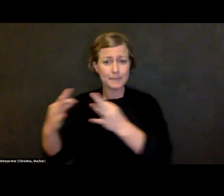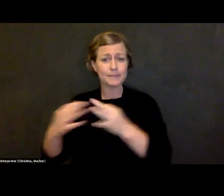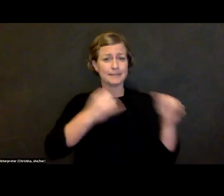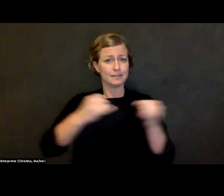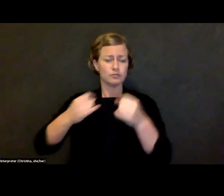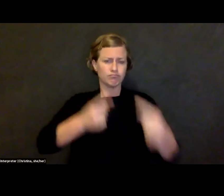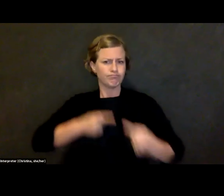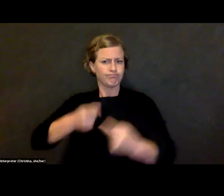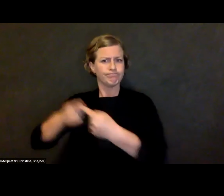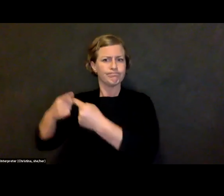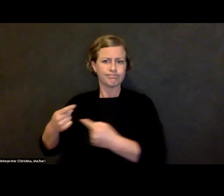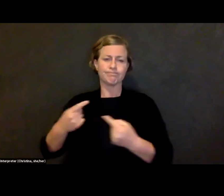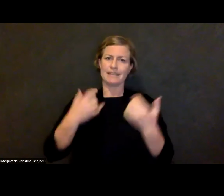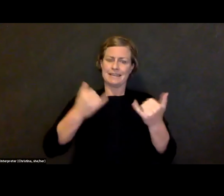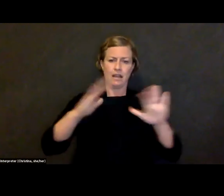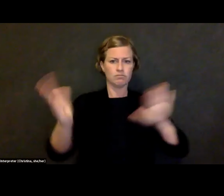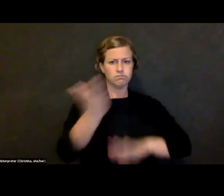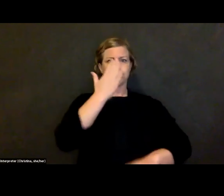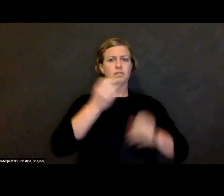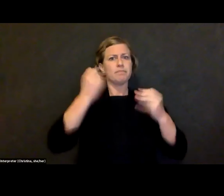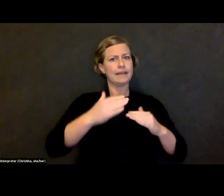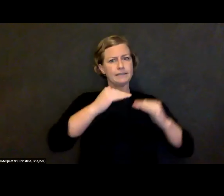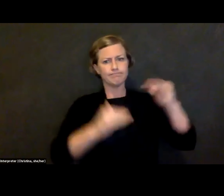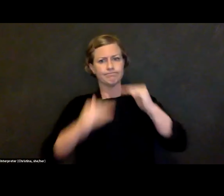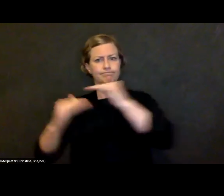individuals and families are still struggling in the